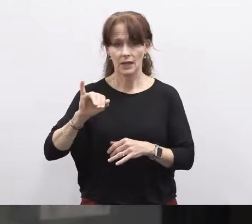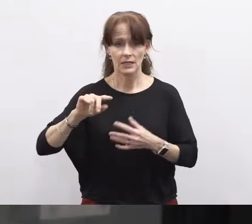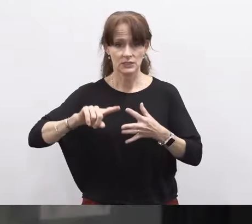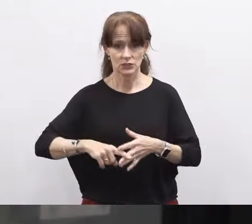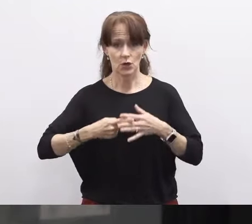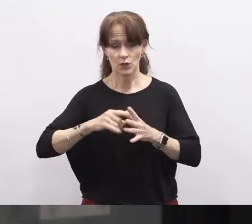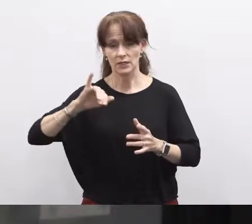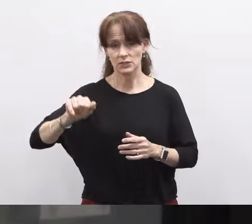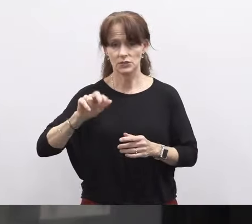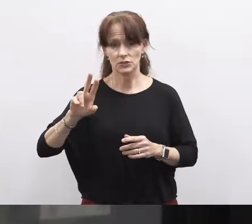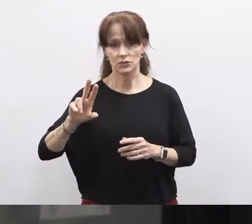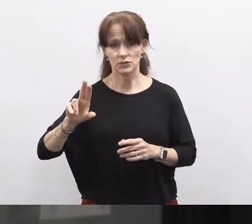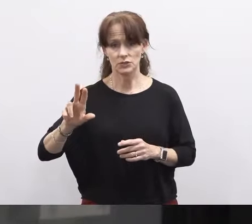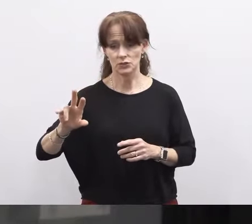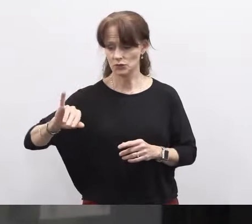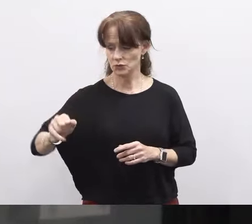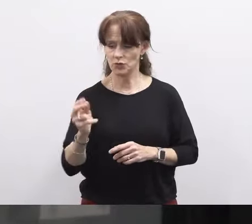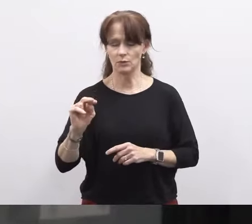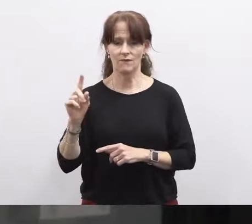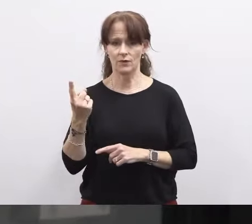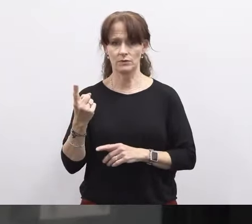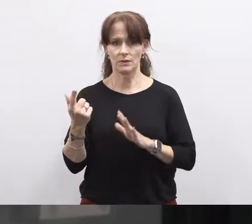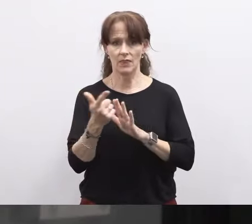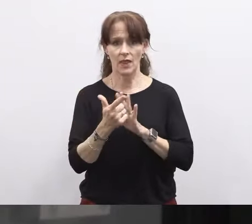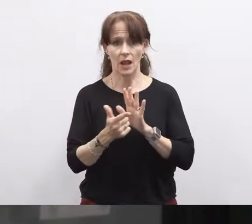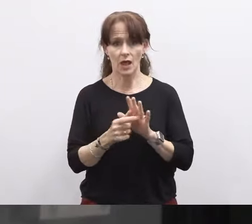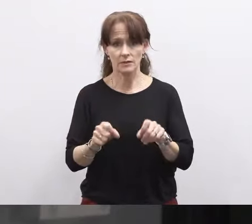and right away, the law's being broken.